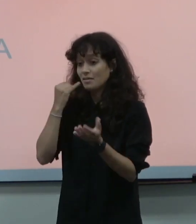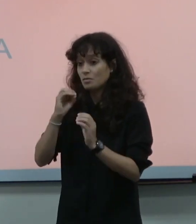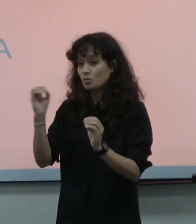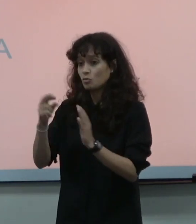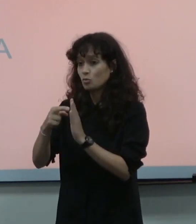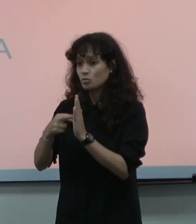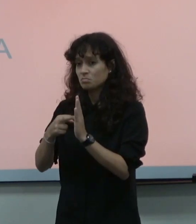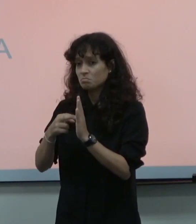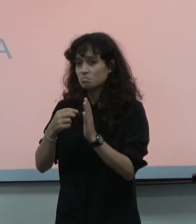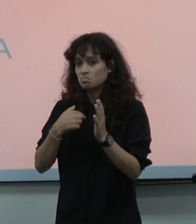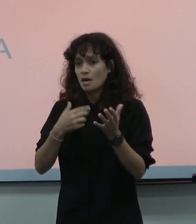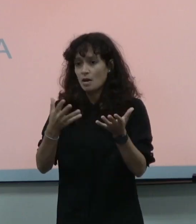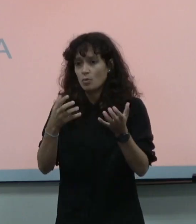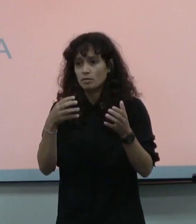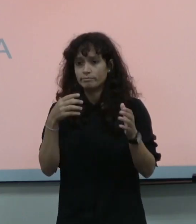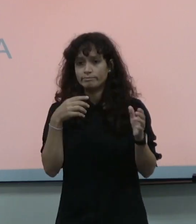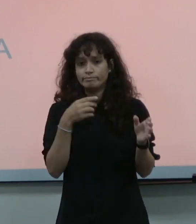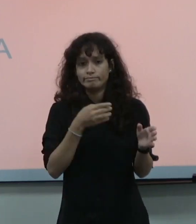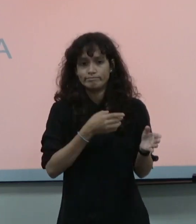then that's definitely something I would love to explore.